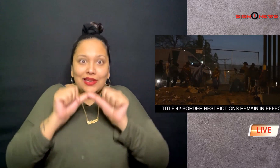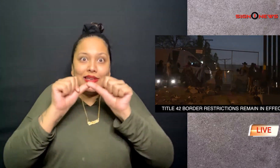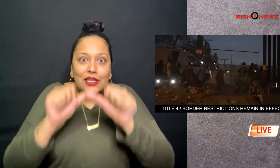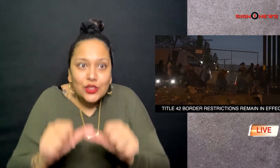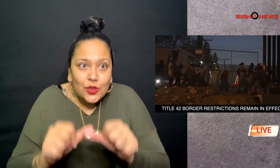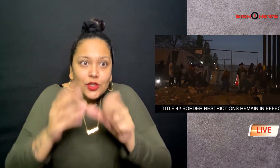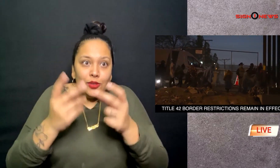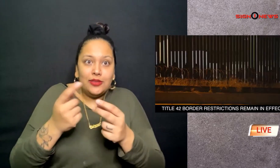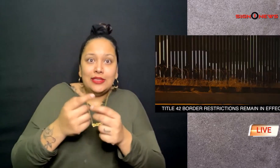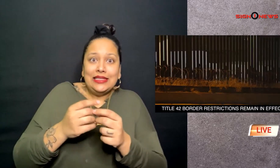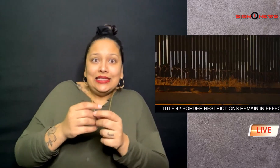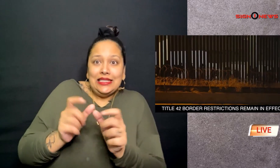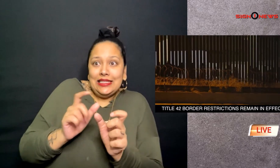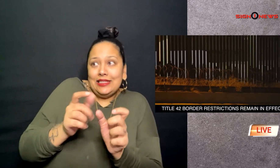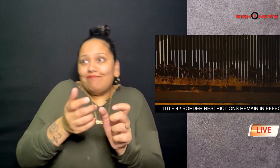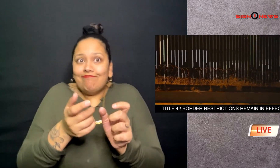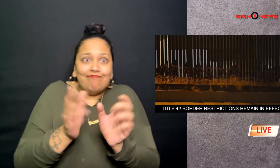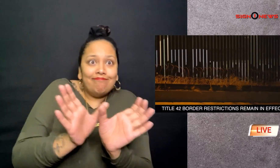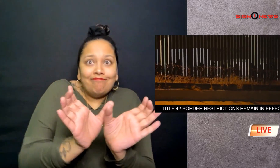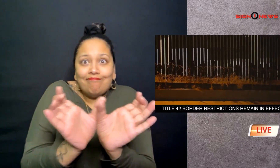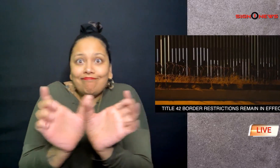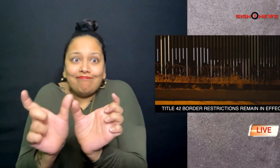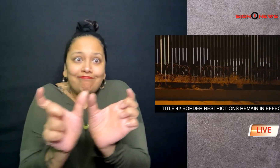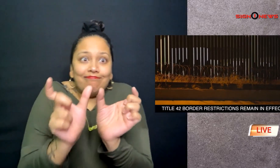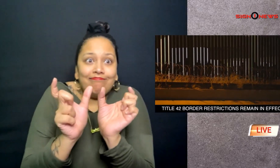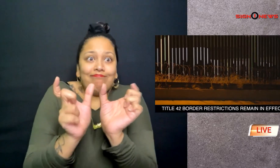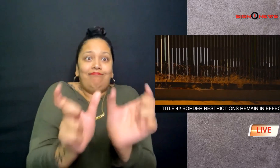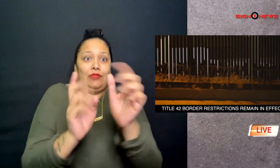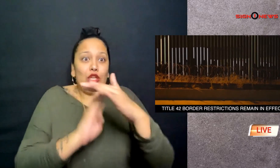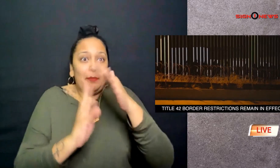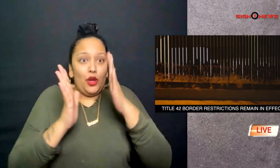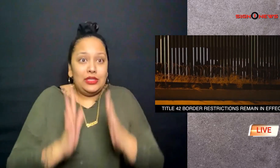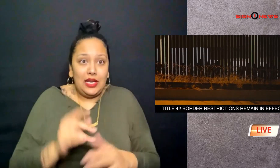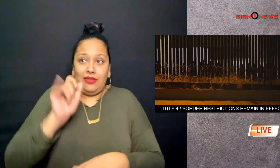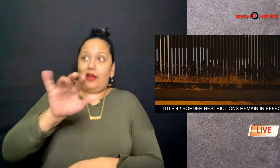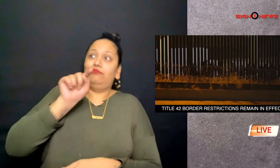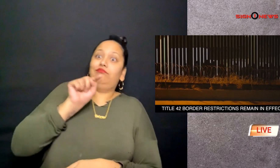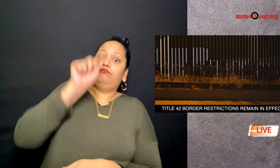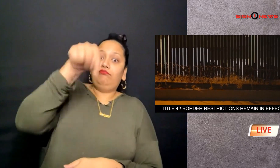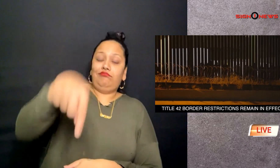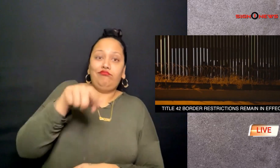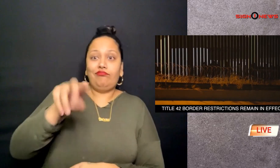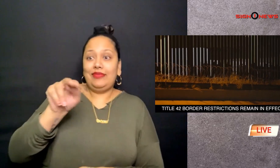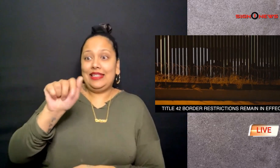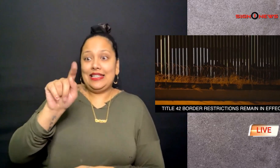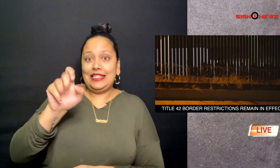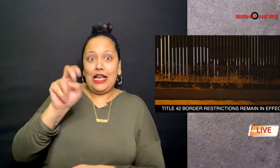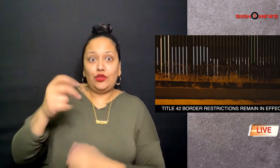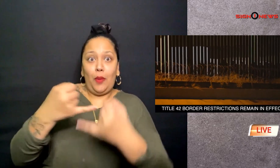this means federal officials will be able to continue to quickly expel migrants at the